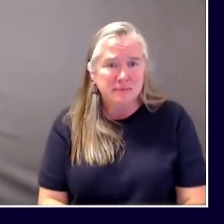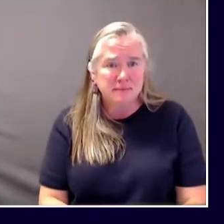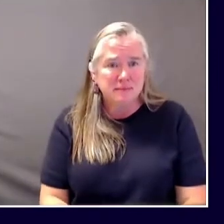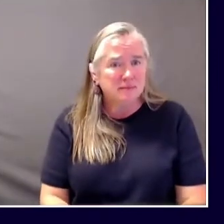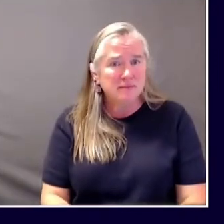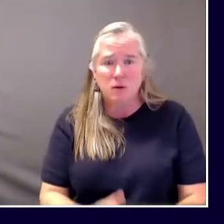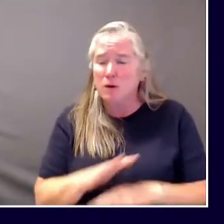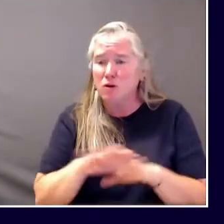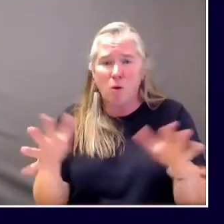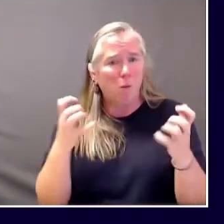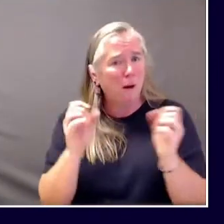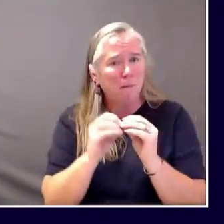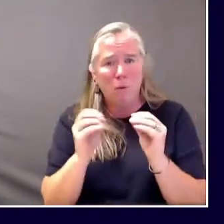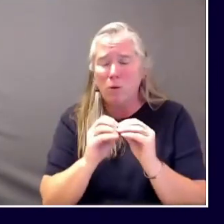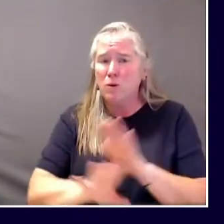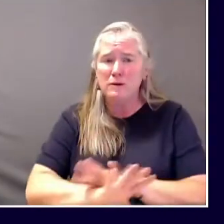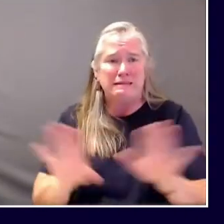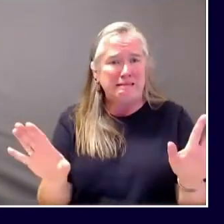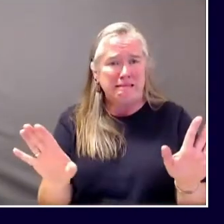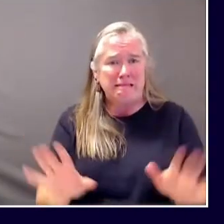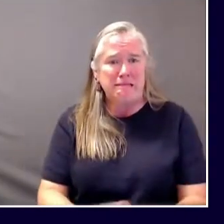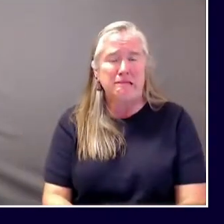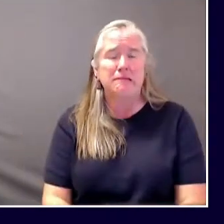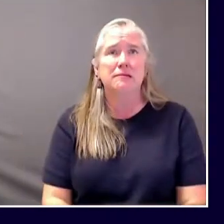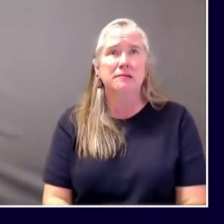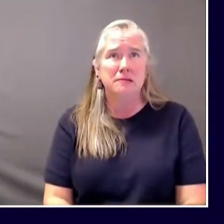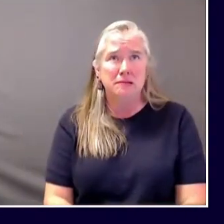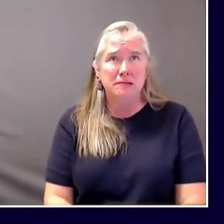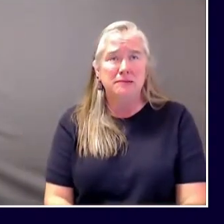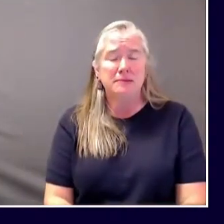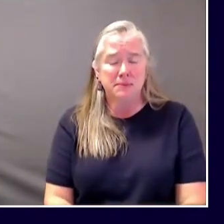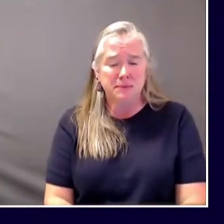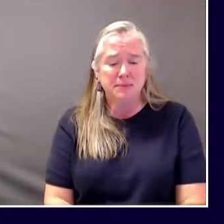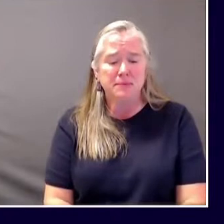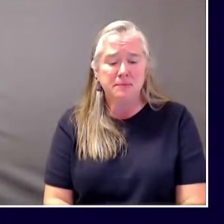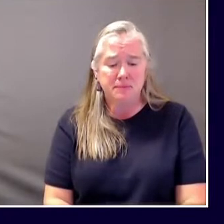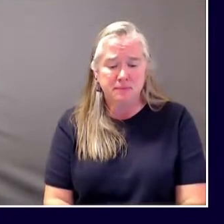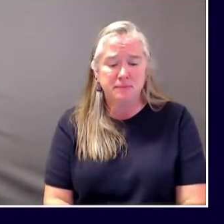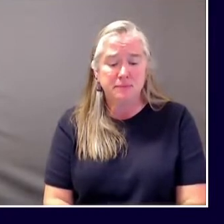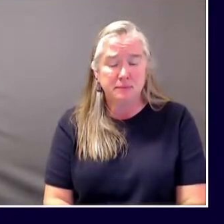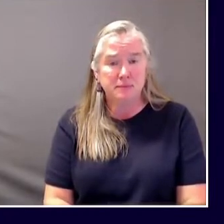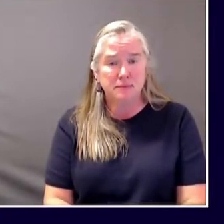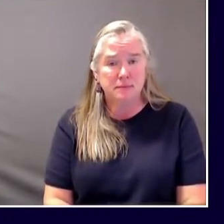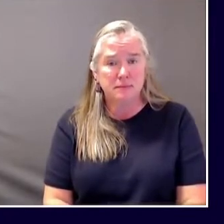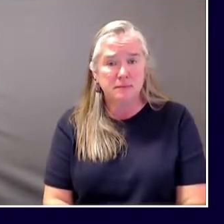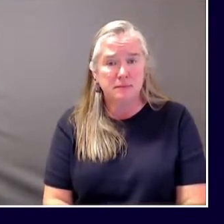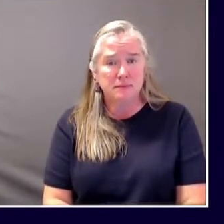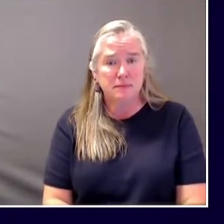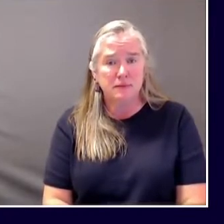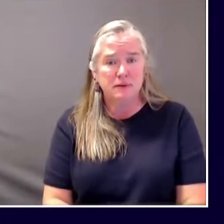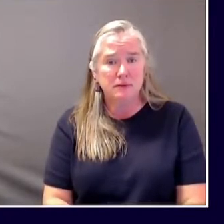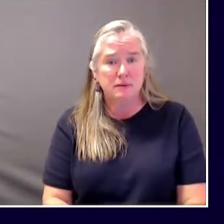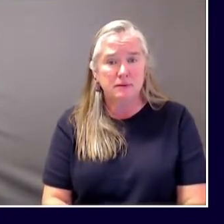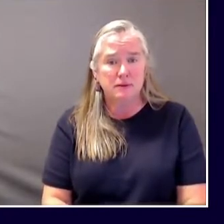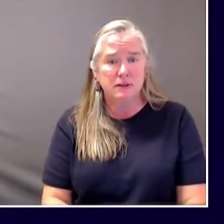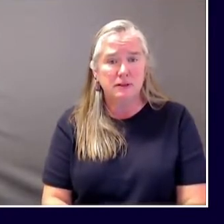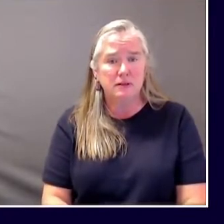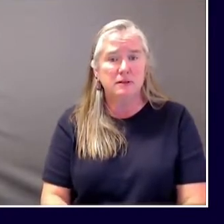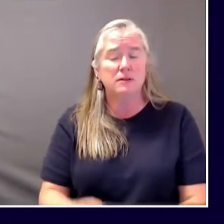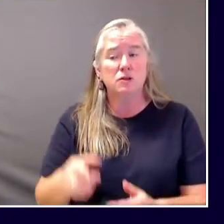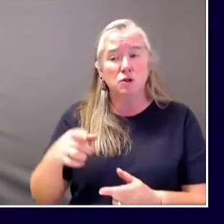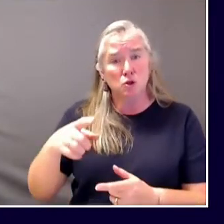infected with the virus